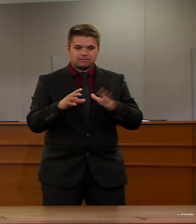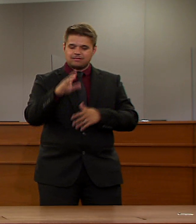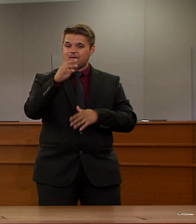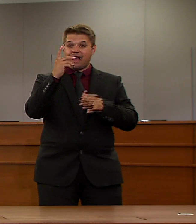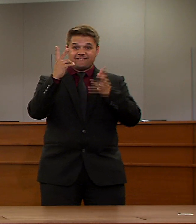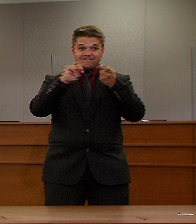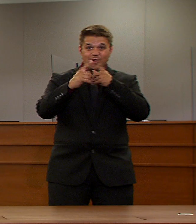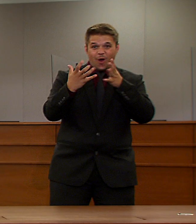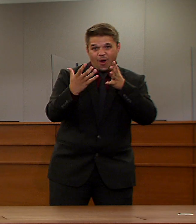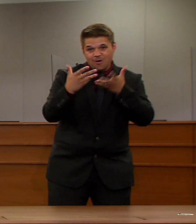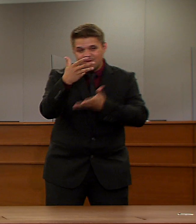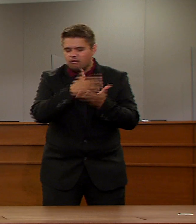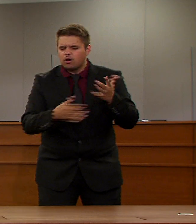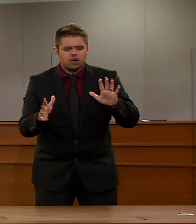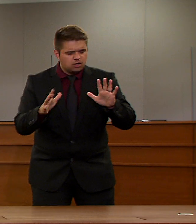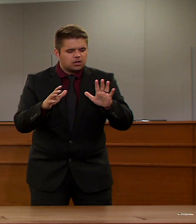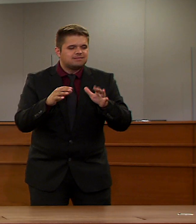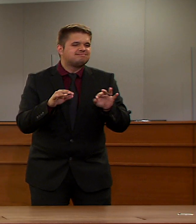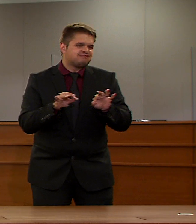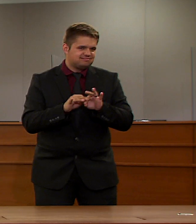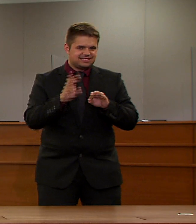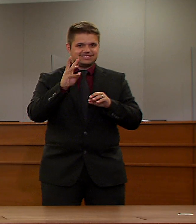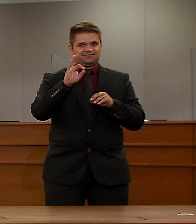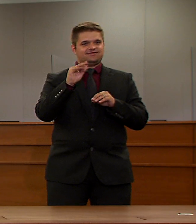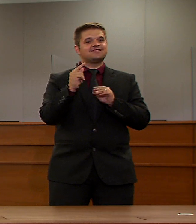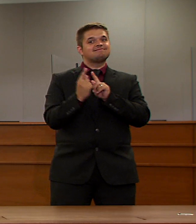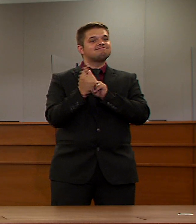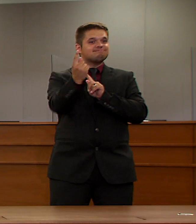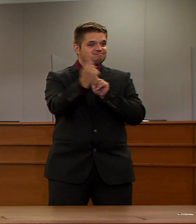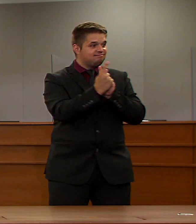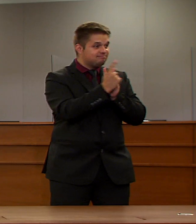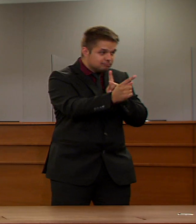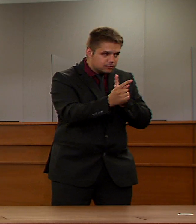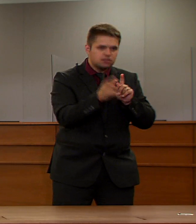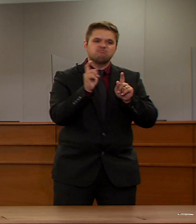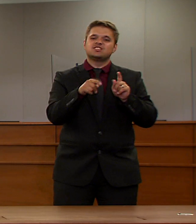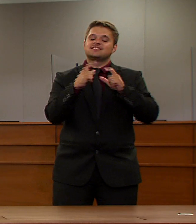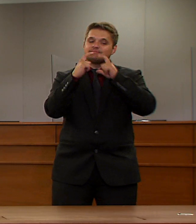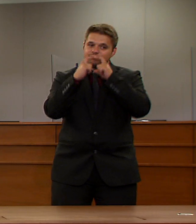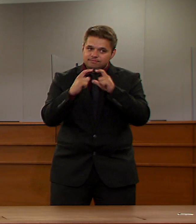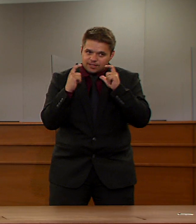when we out of the house and to wash our hands more frequently and we can do this.